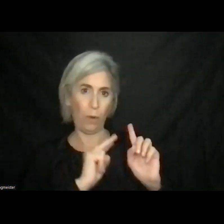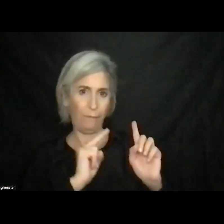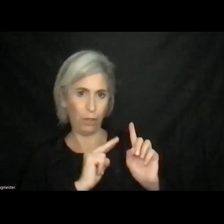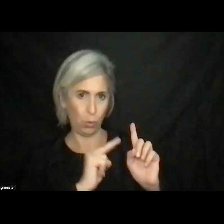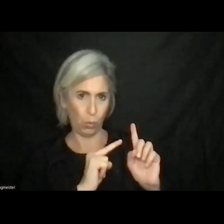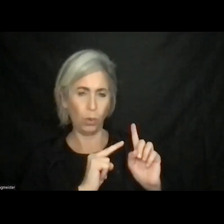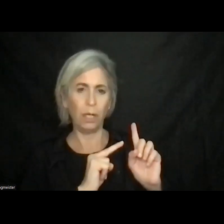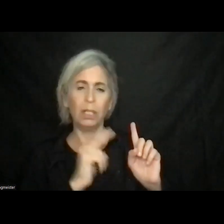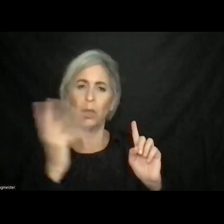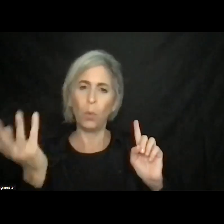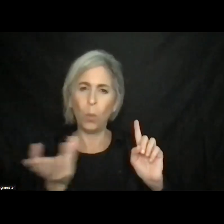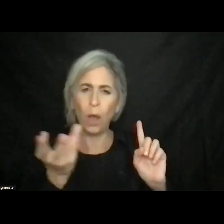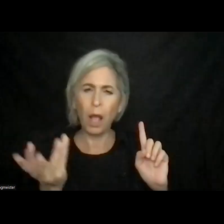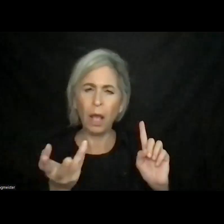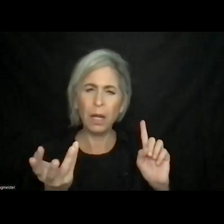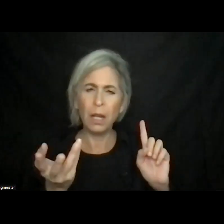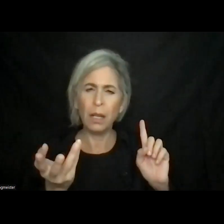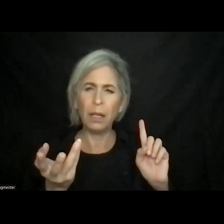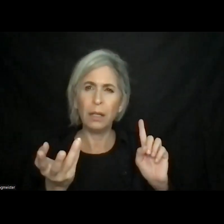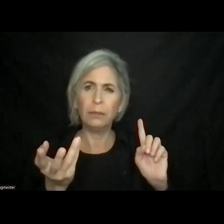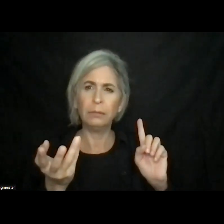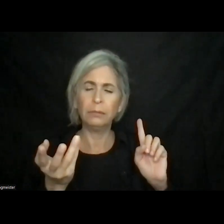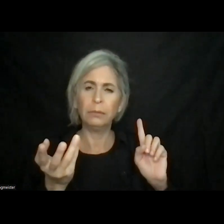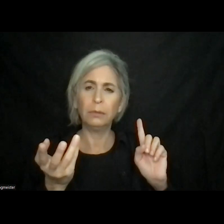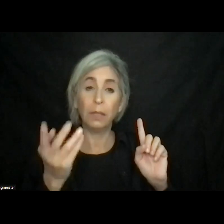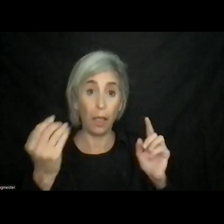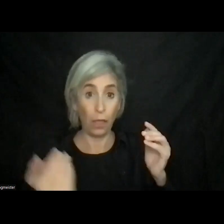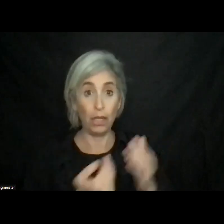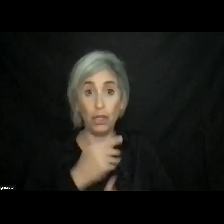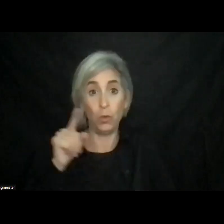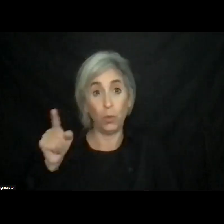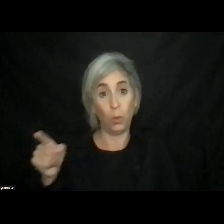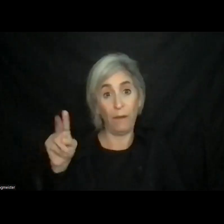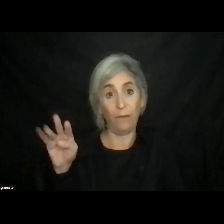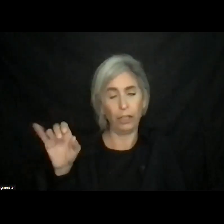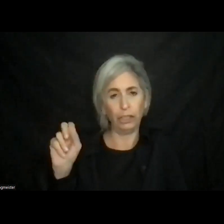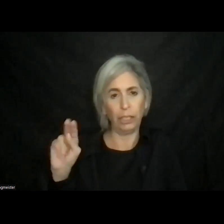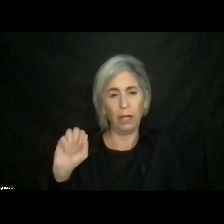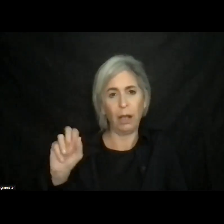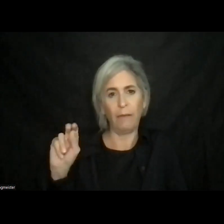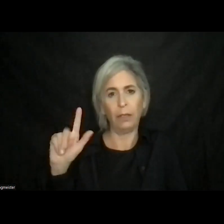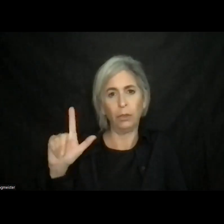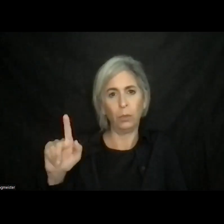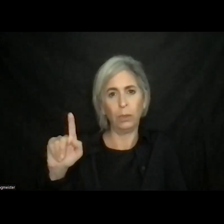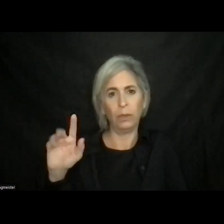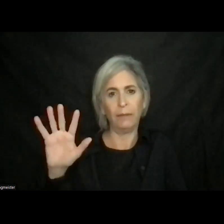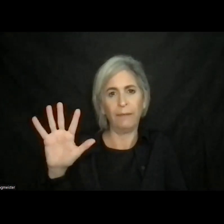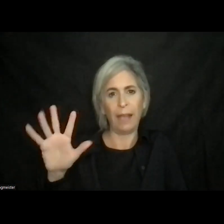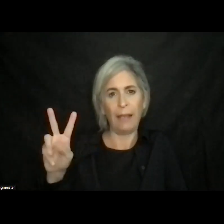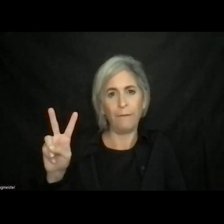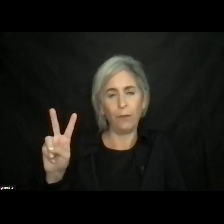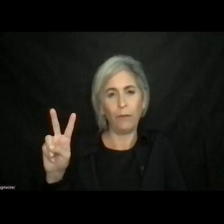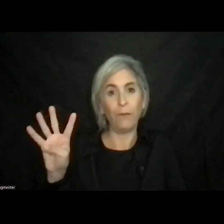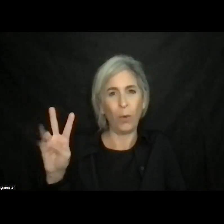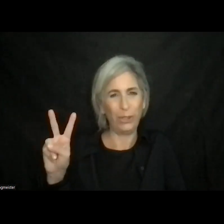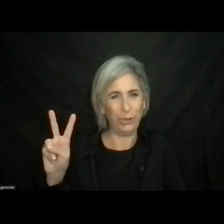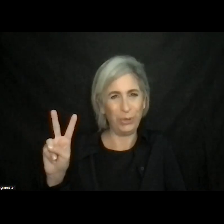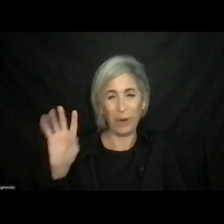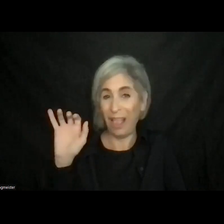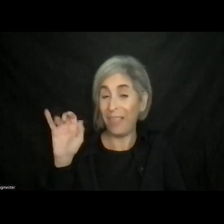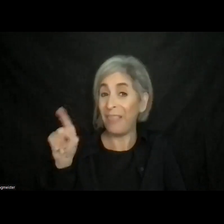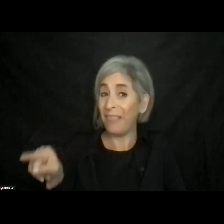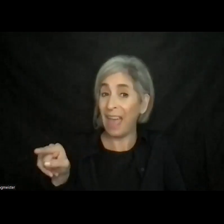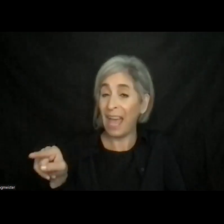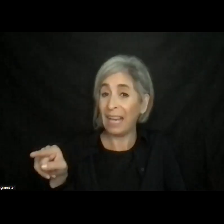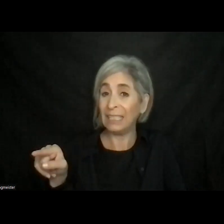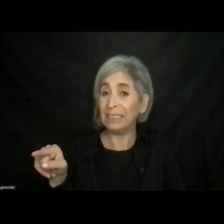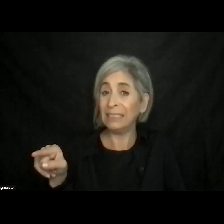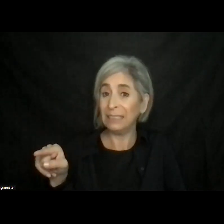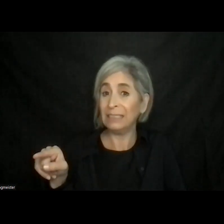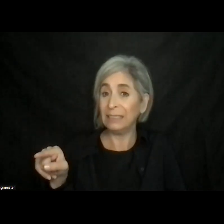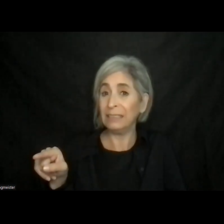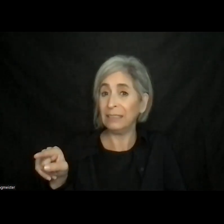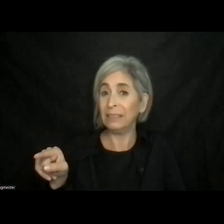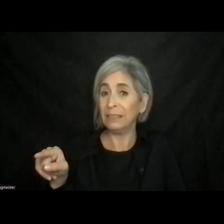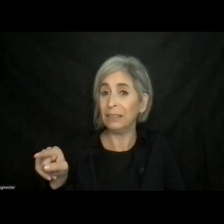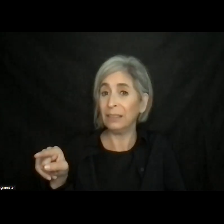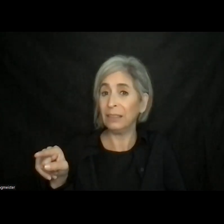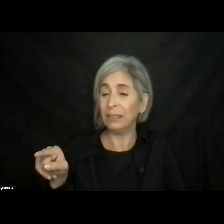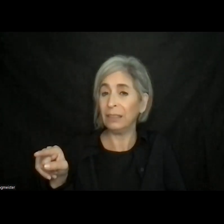is in the new version of 21542 is that the revision considered